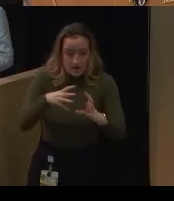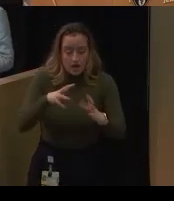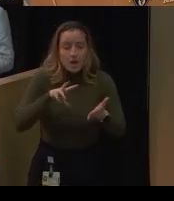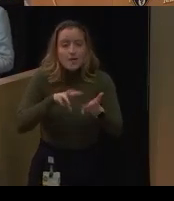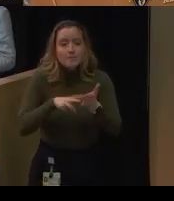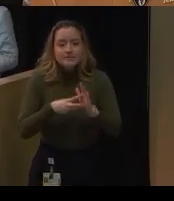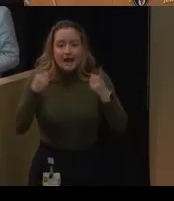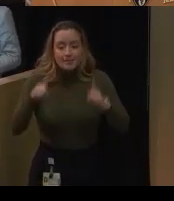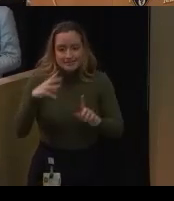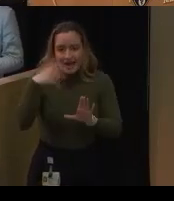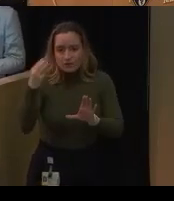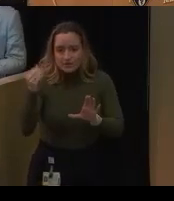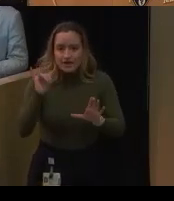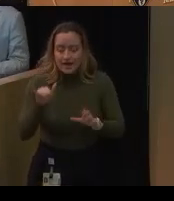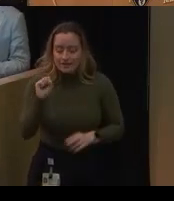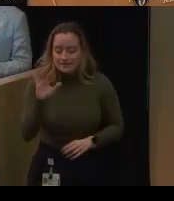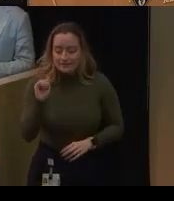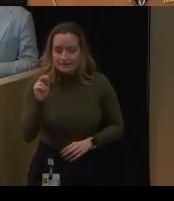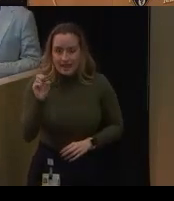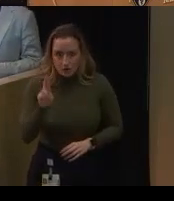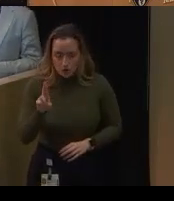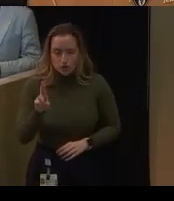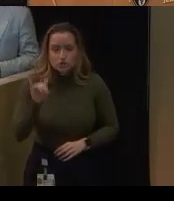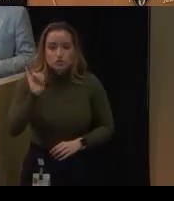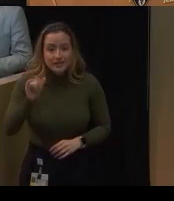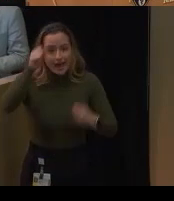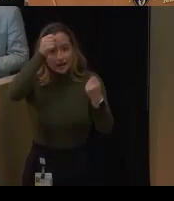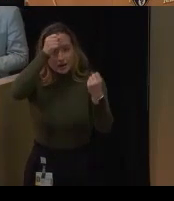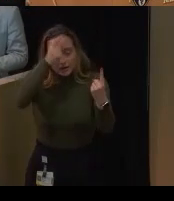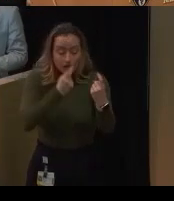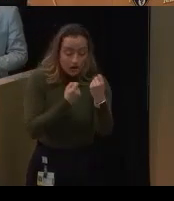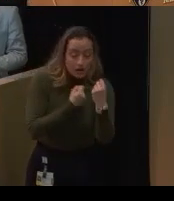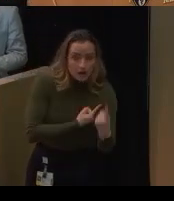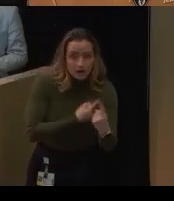the scanner and daily reports of perspective taking and empathy and daily social functioning